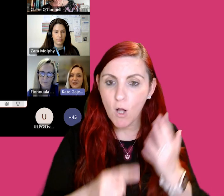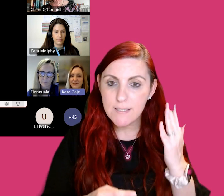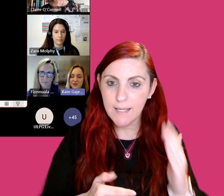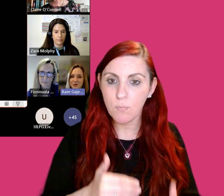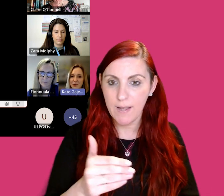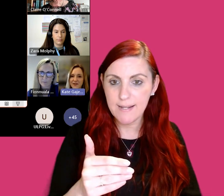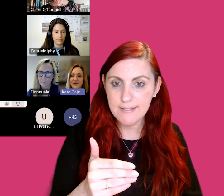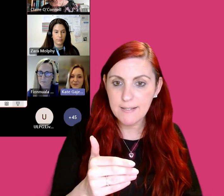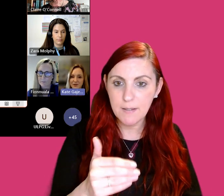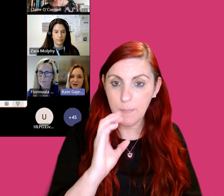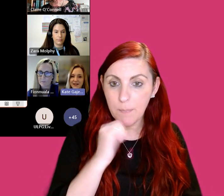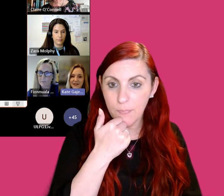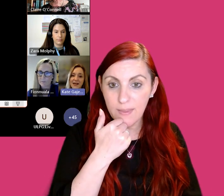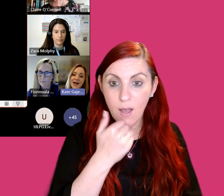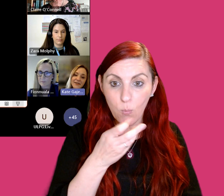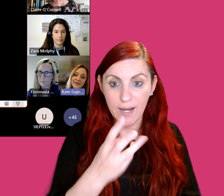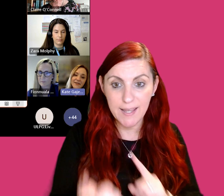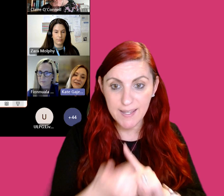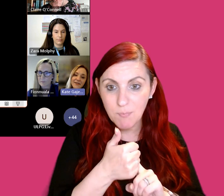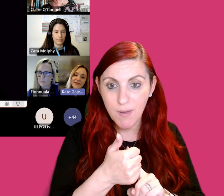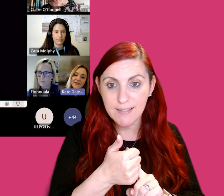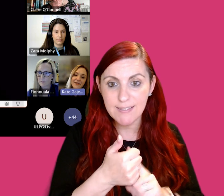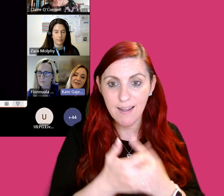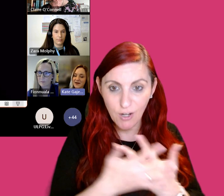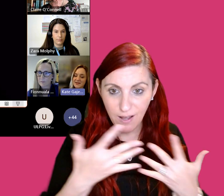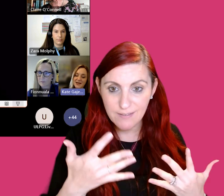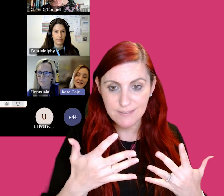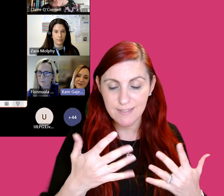when it comes to glucose values when you're pregnant then you have environmental aspects